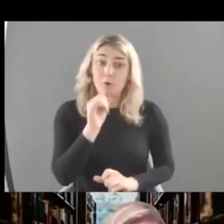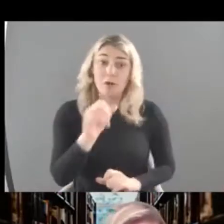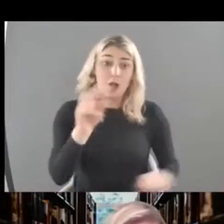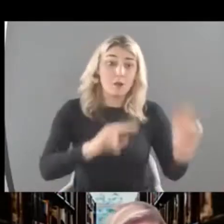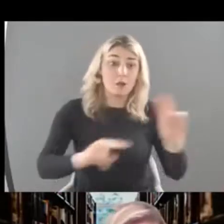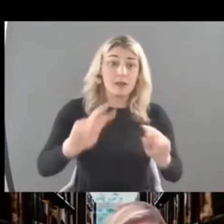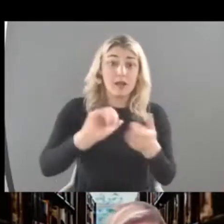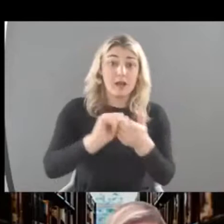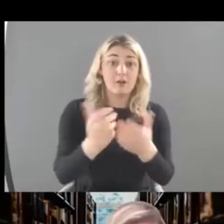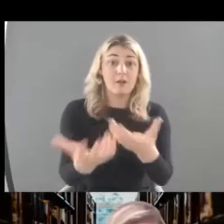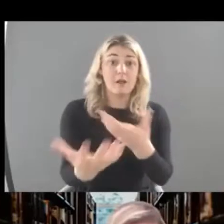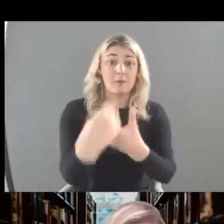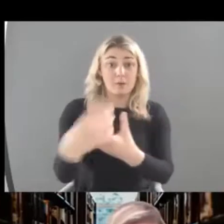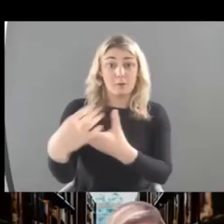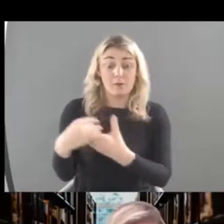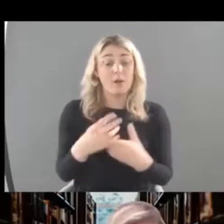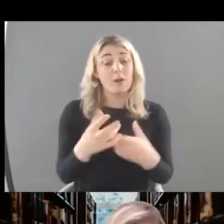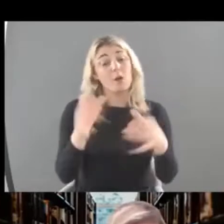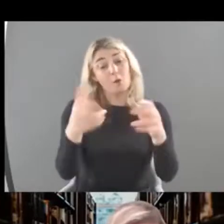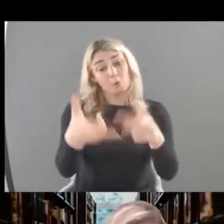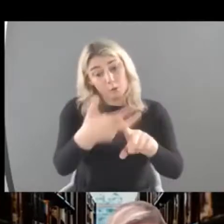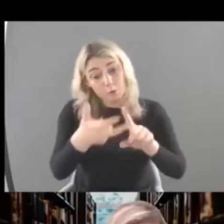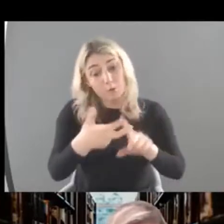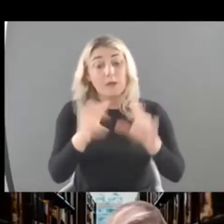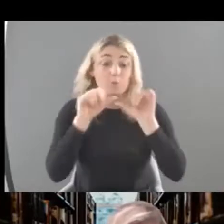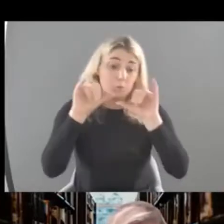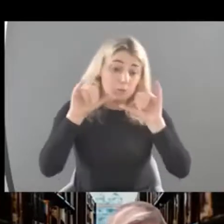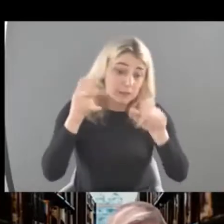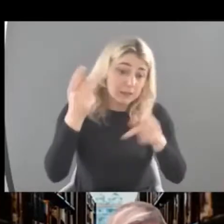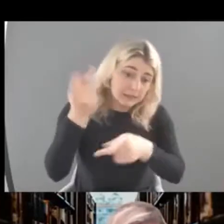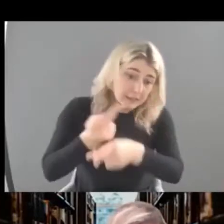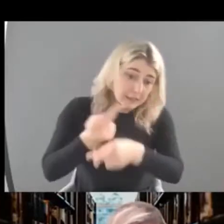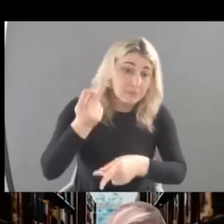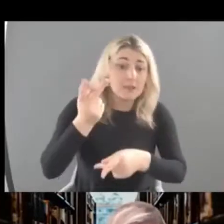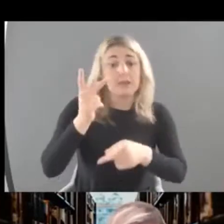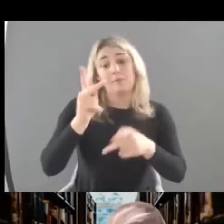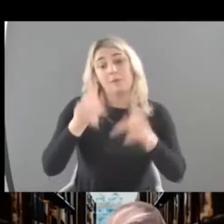recruiting, retaining in our institutions, then we all will be